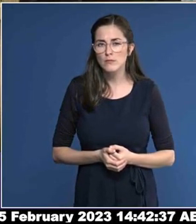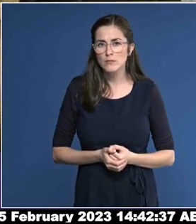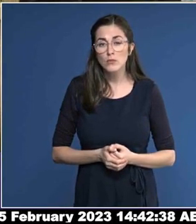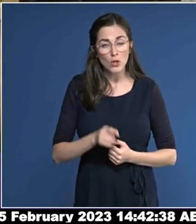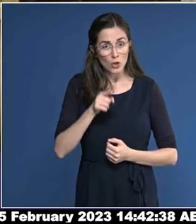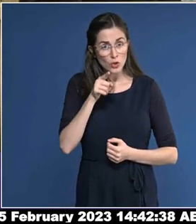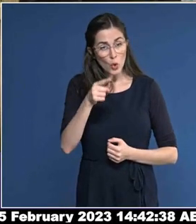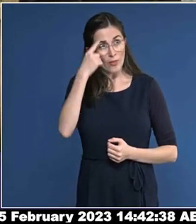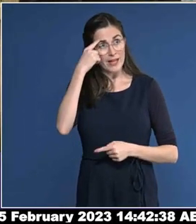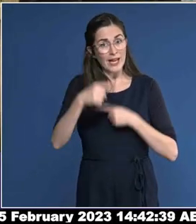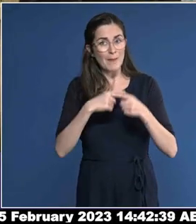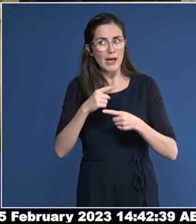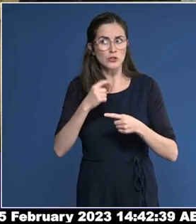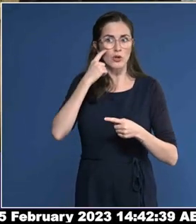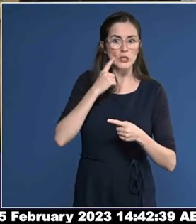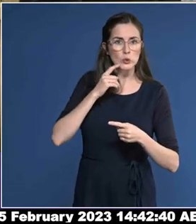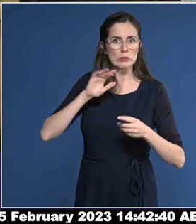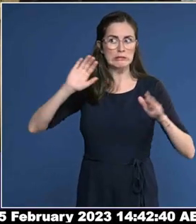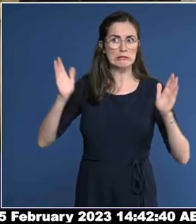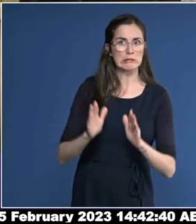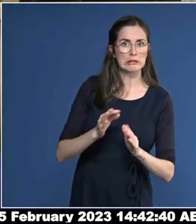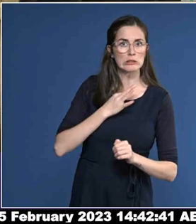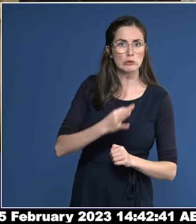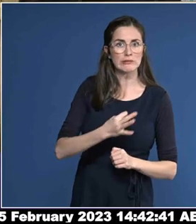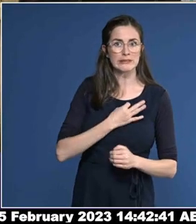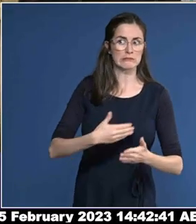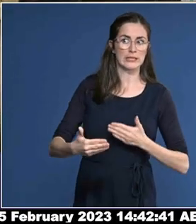approaching that thinking about the fact that there are legal obligations?